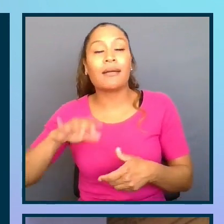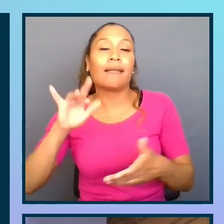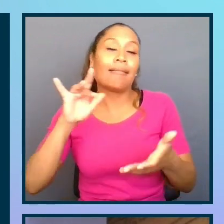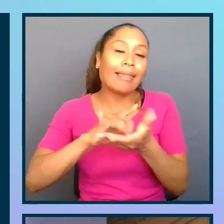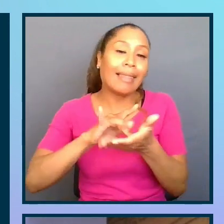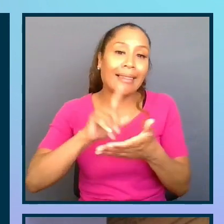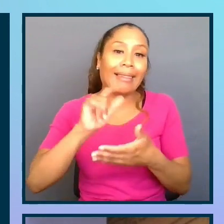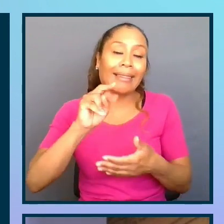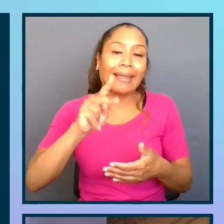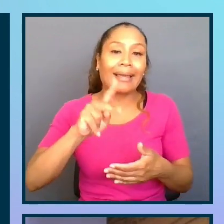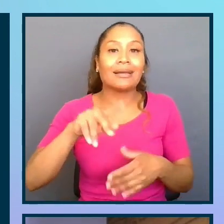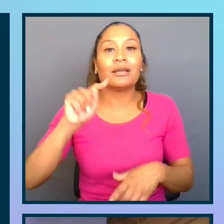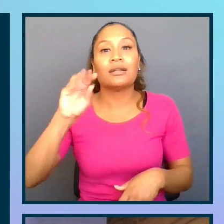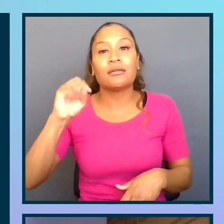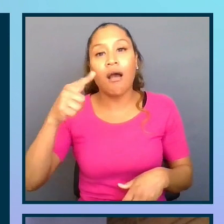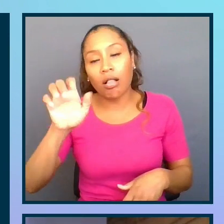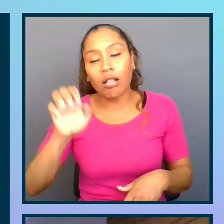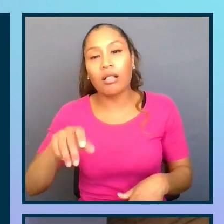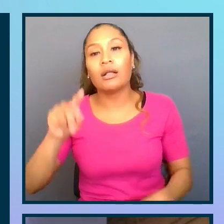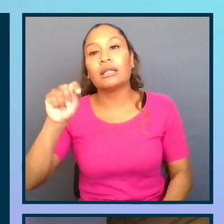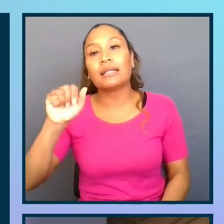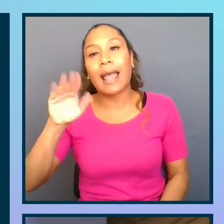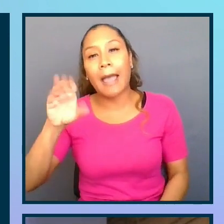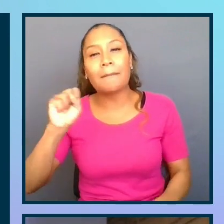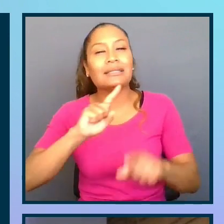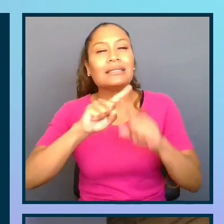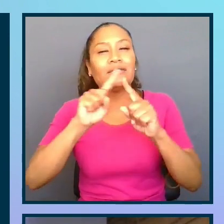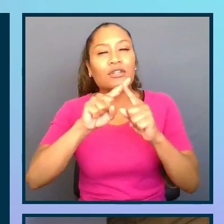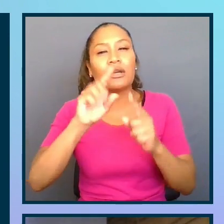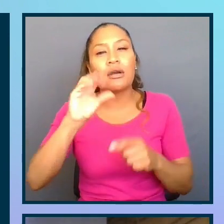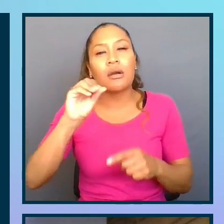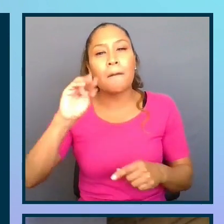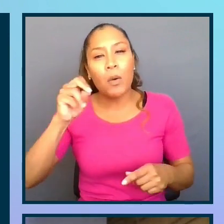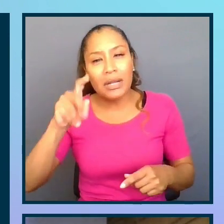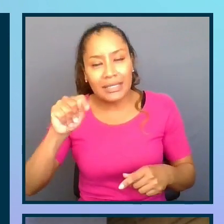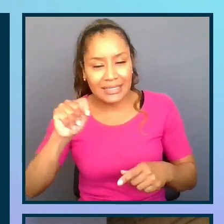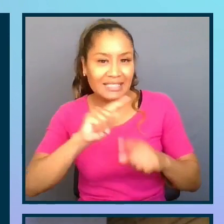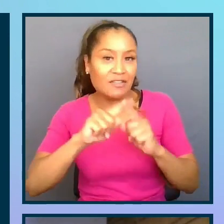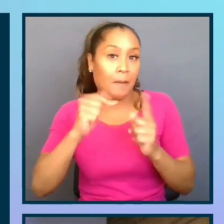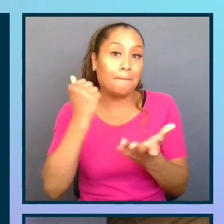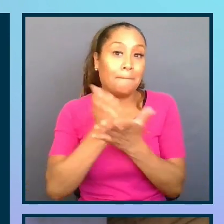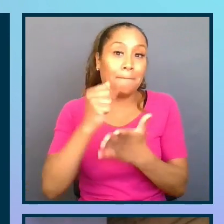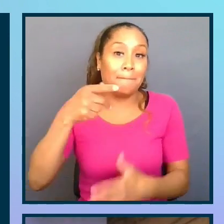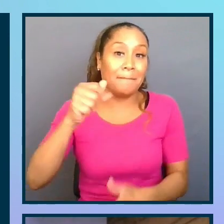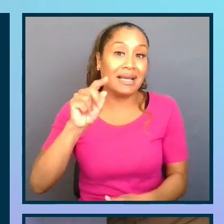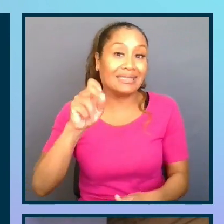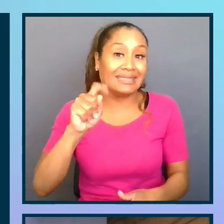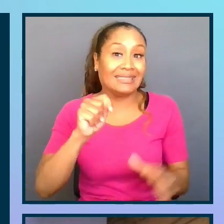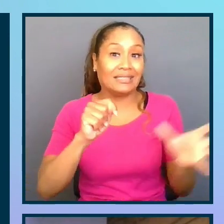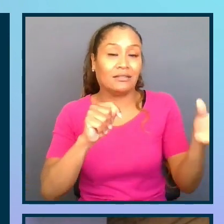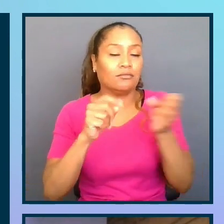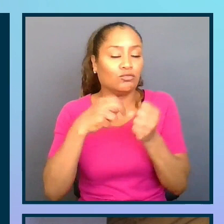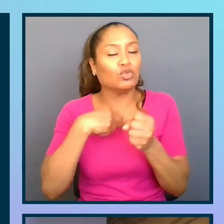and some of our customized components that we use and patterns that we use regularly for similar interactions across the app.